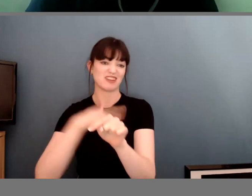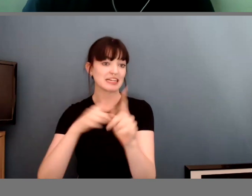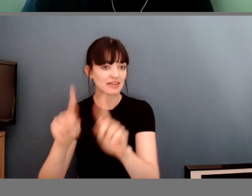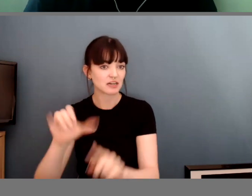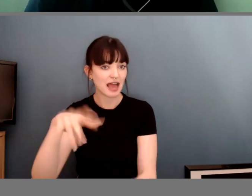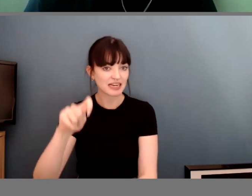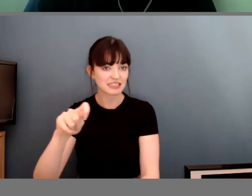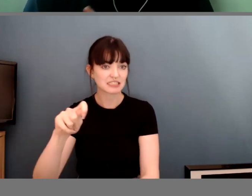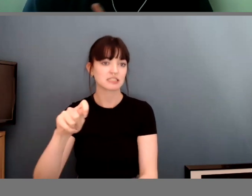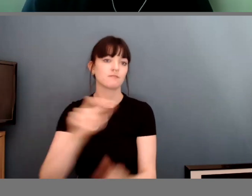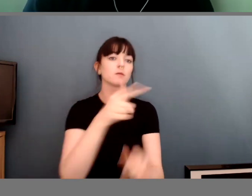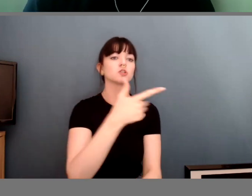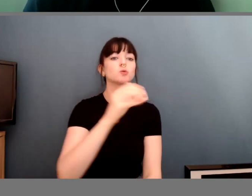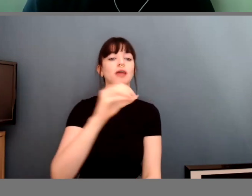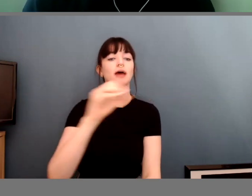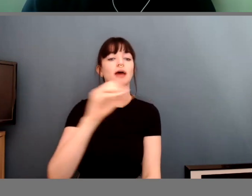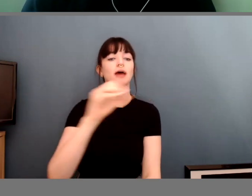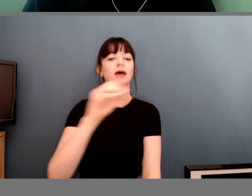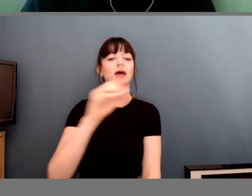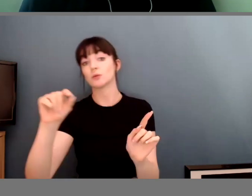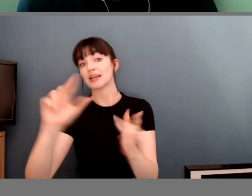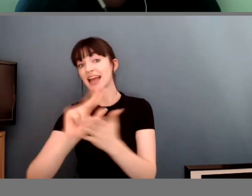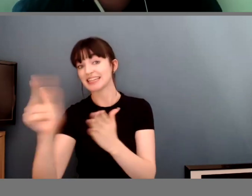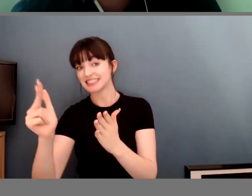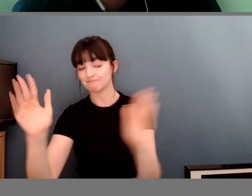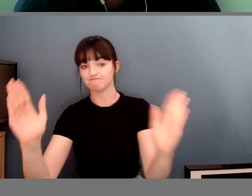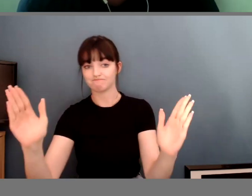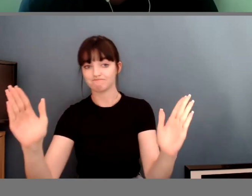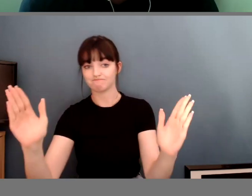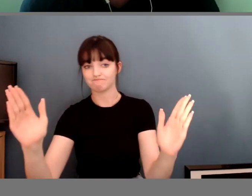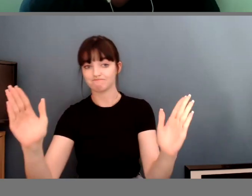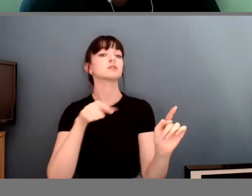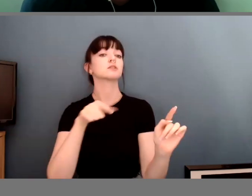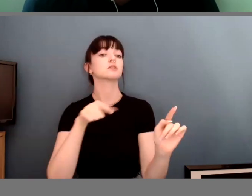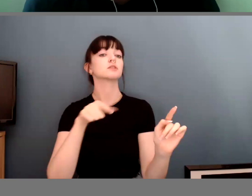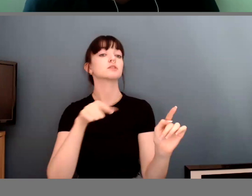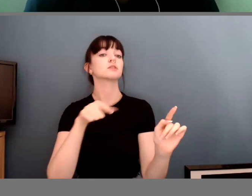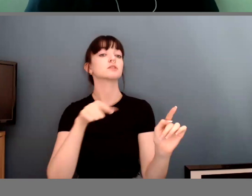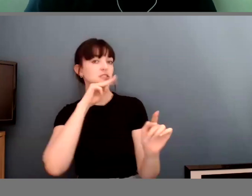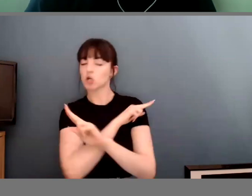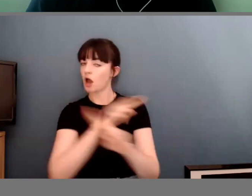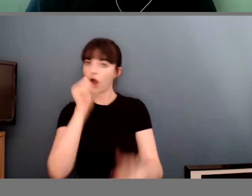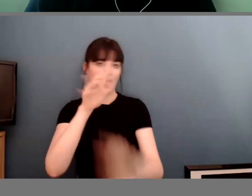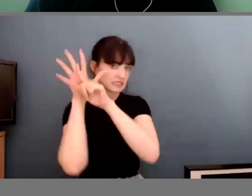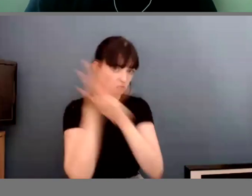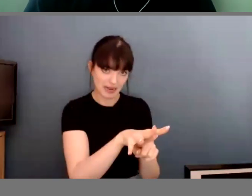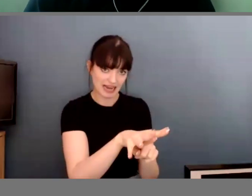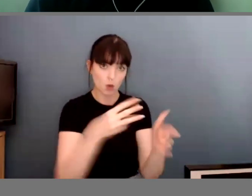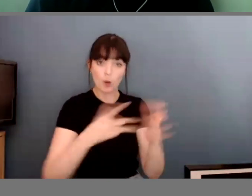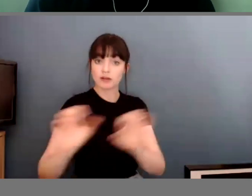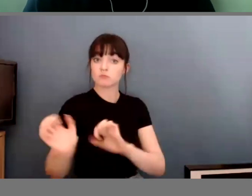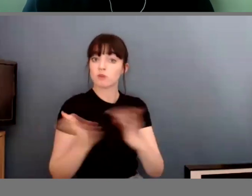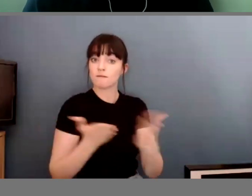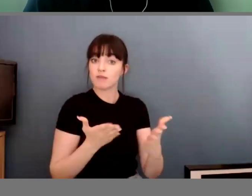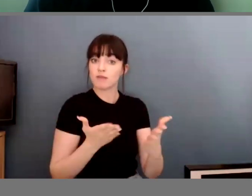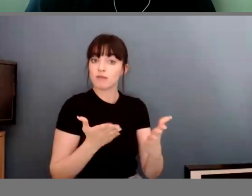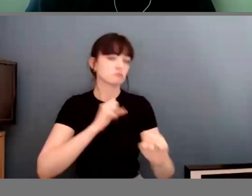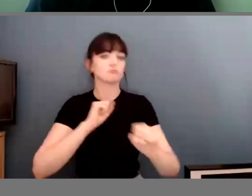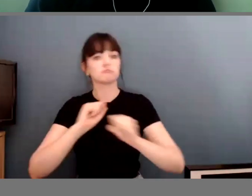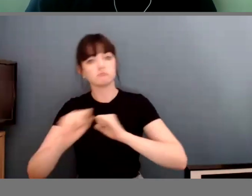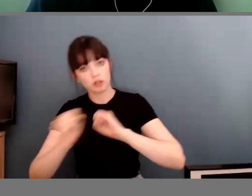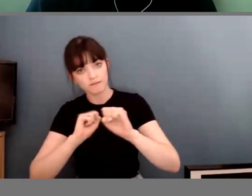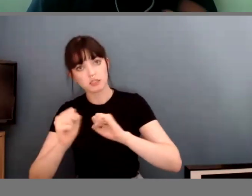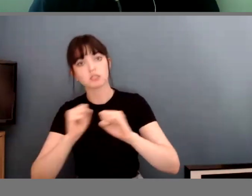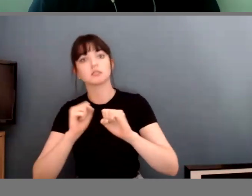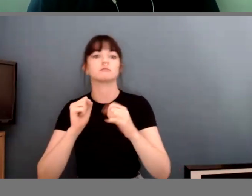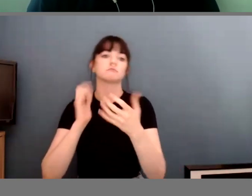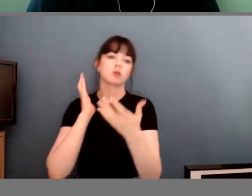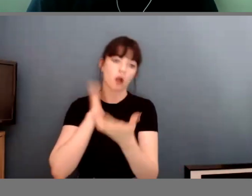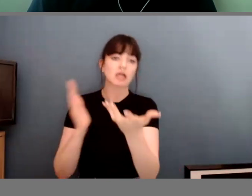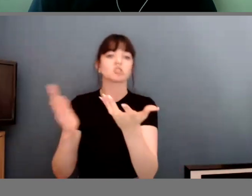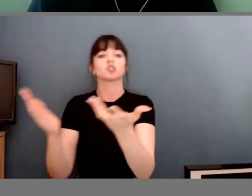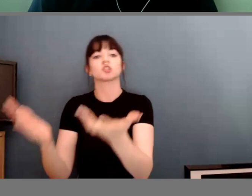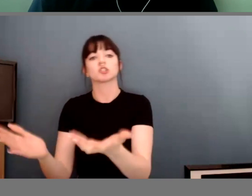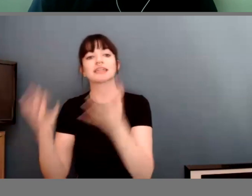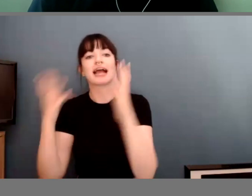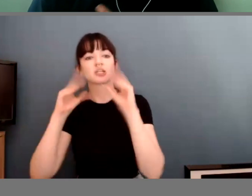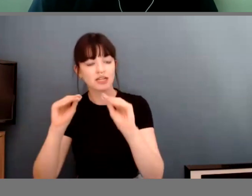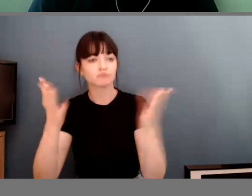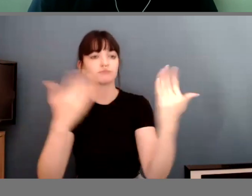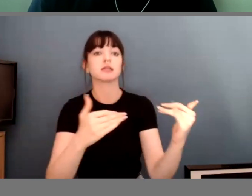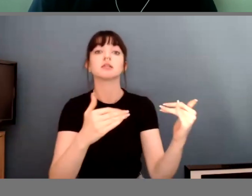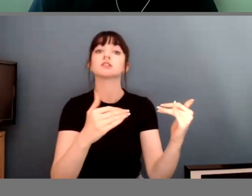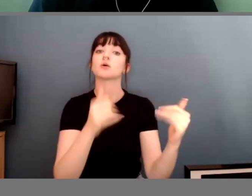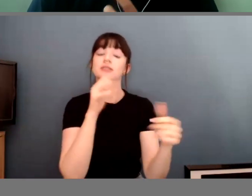prohibits discrimination under nine grounds, under gender and civil status and family status